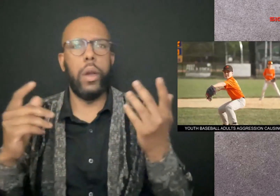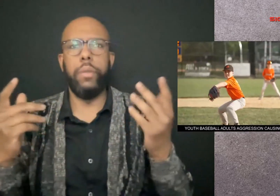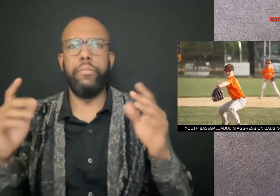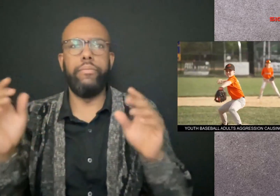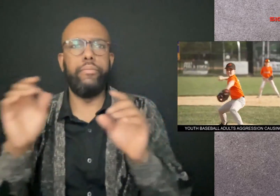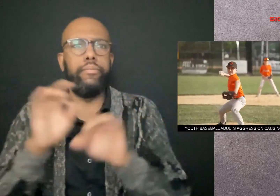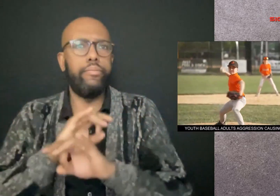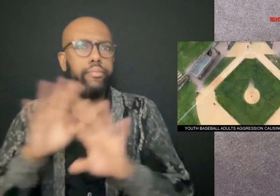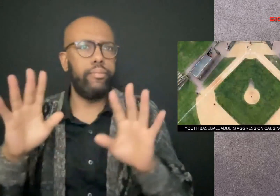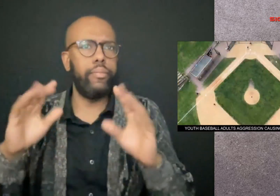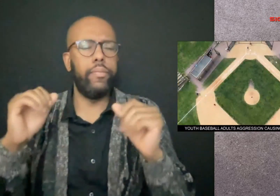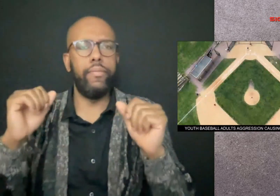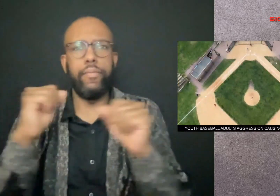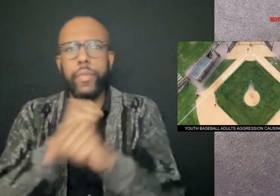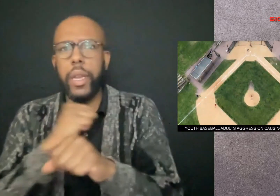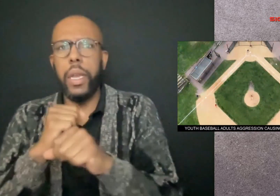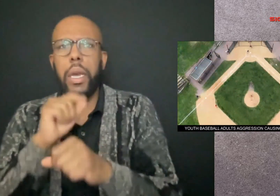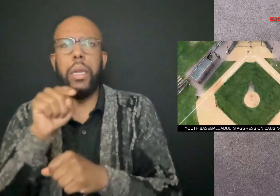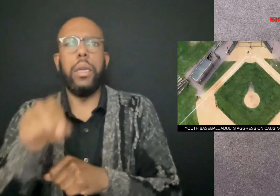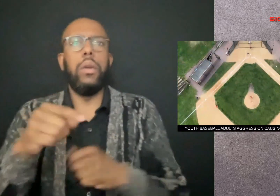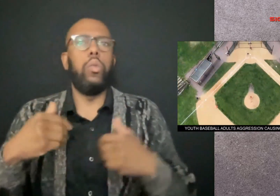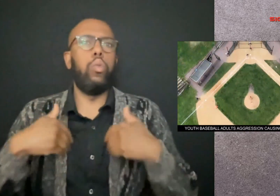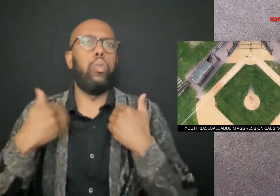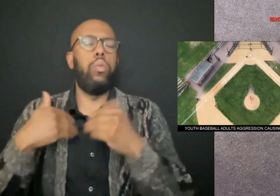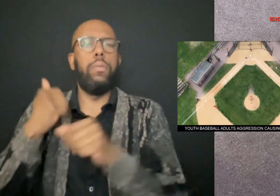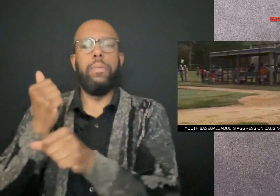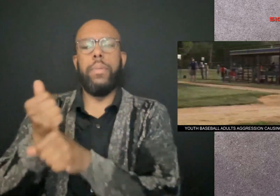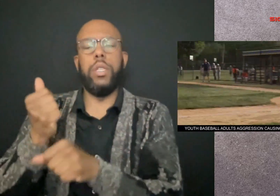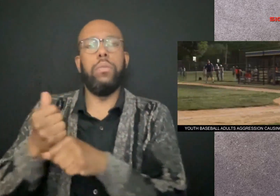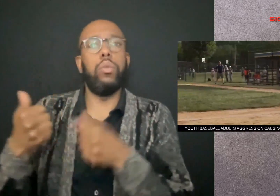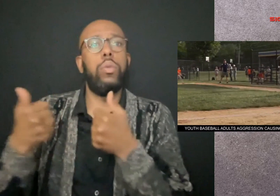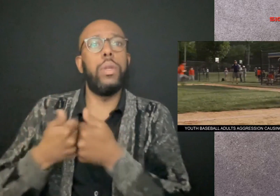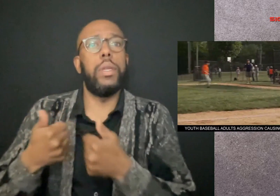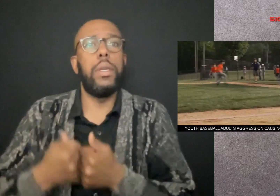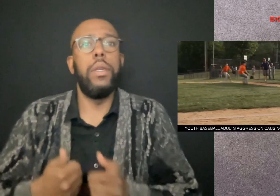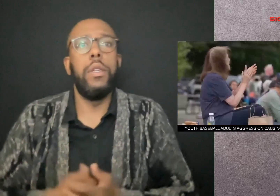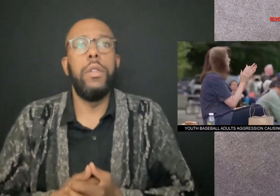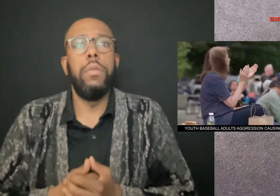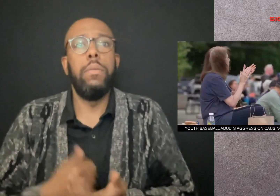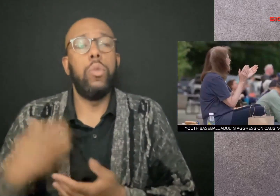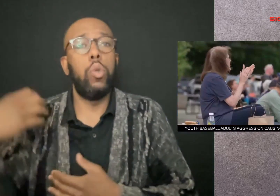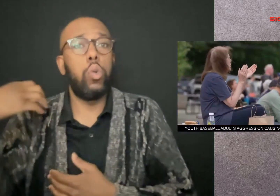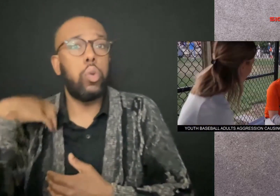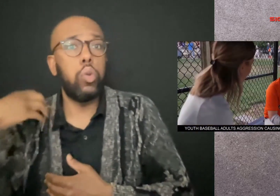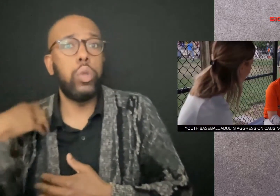There have been several reported incidents of brawls breaking out at youth best baseball games,